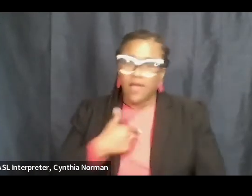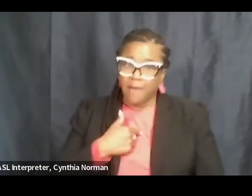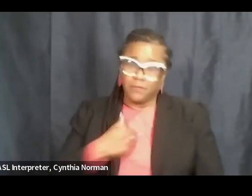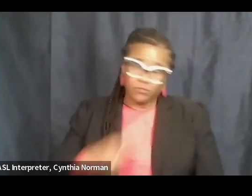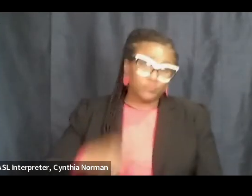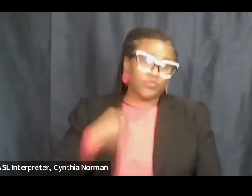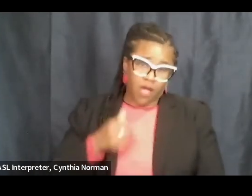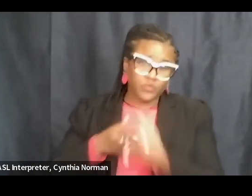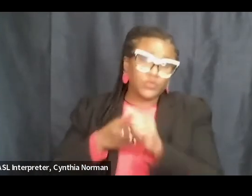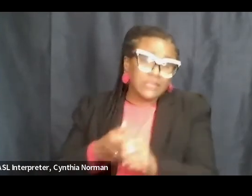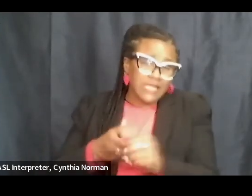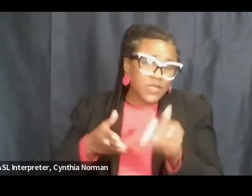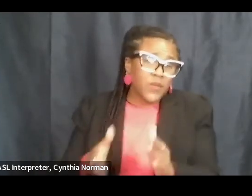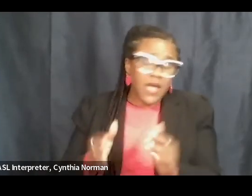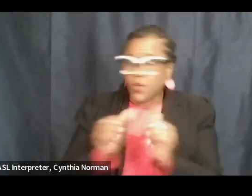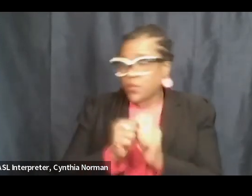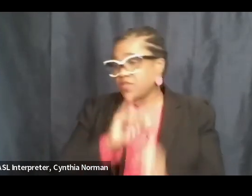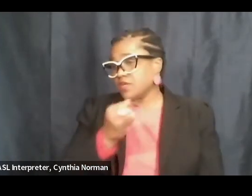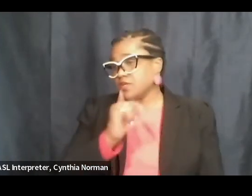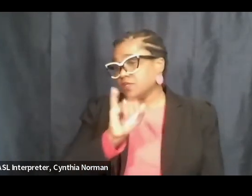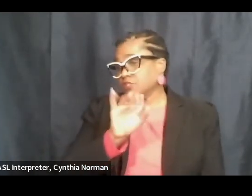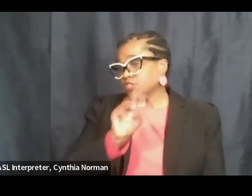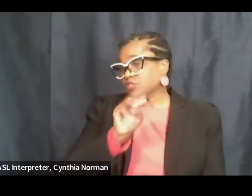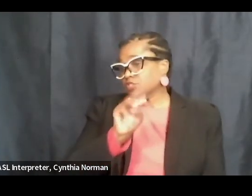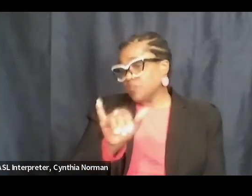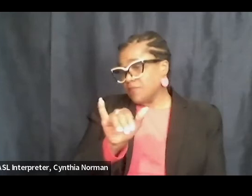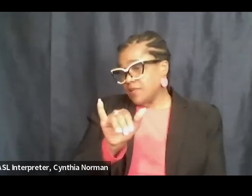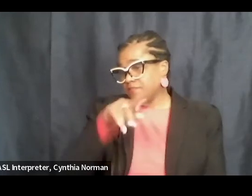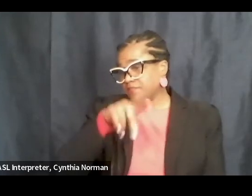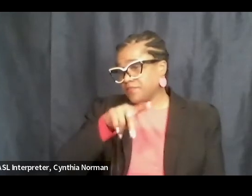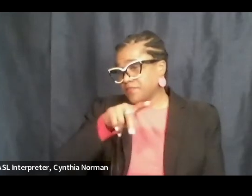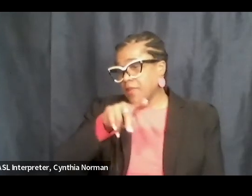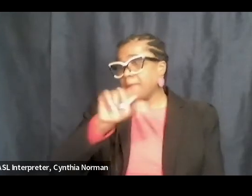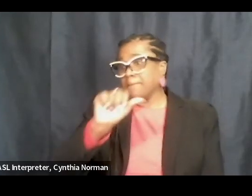with Representative Jimmy Panetta. And Chris Smith and to co-lead